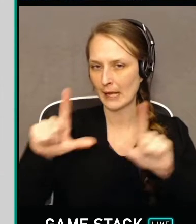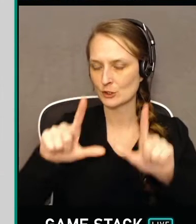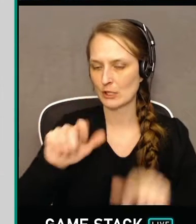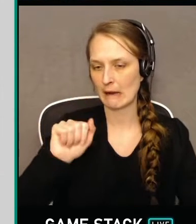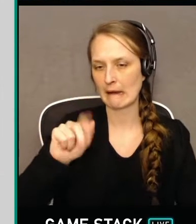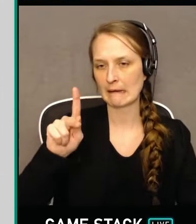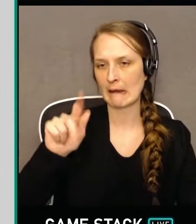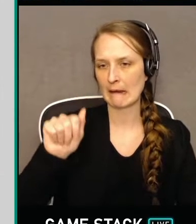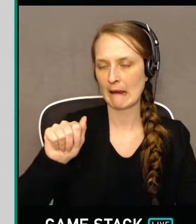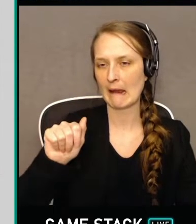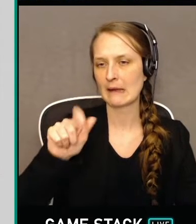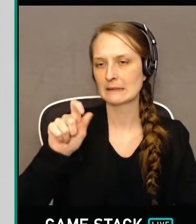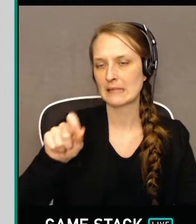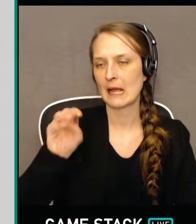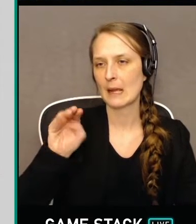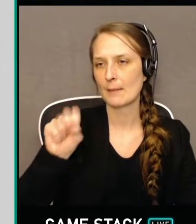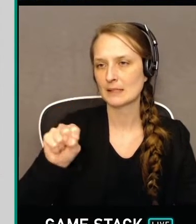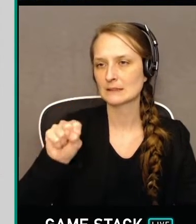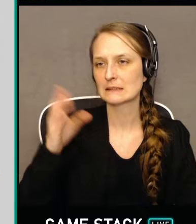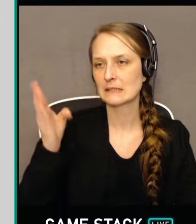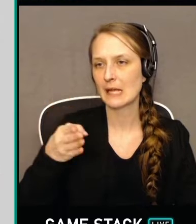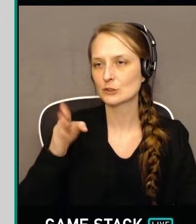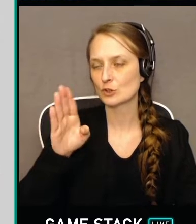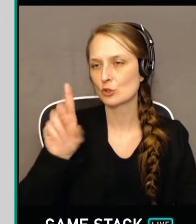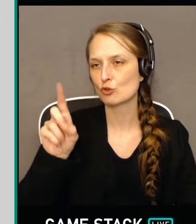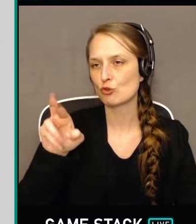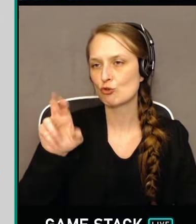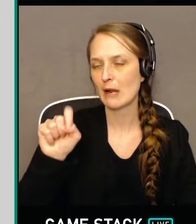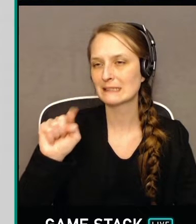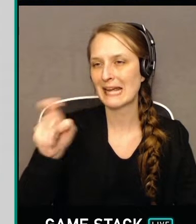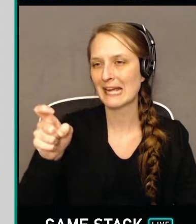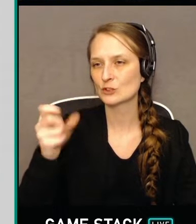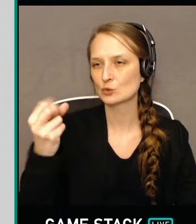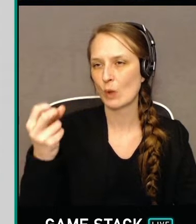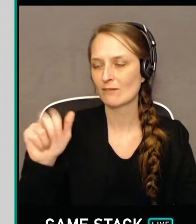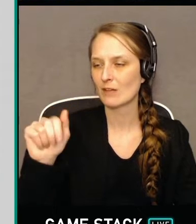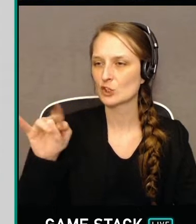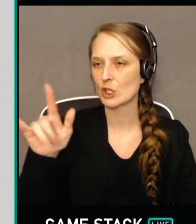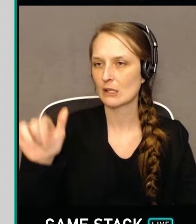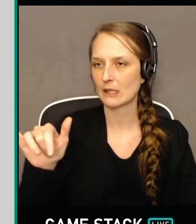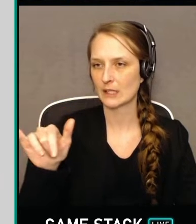go to AKA dot MS Slash DirectX 12 Agility. Here you'll find links to our first SDK,